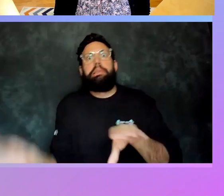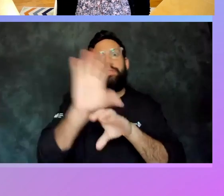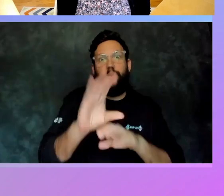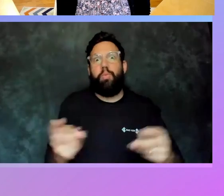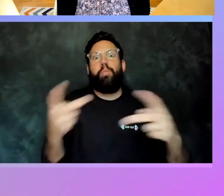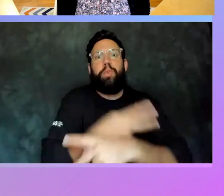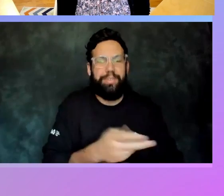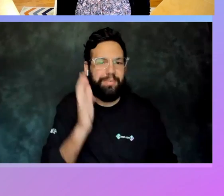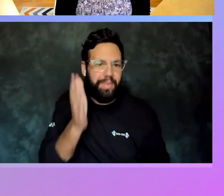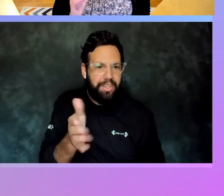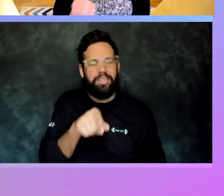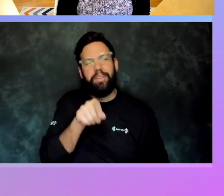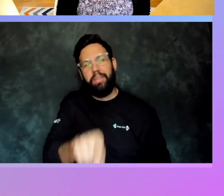meet up I found back in 2017.